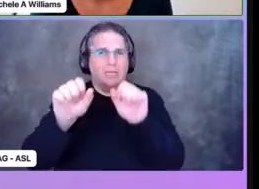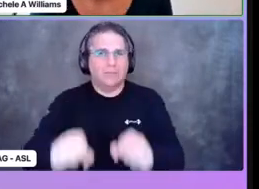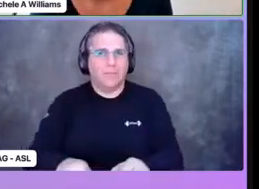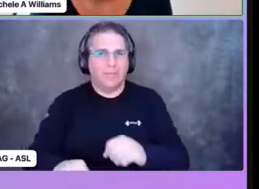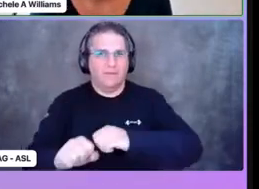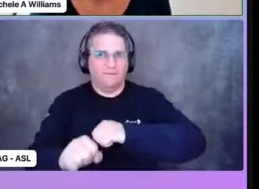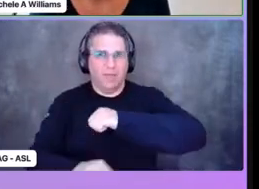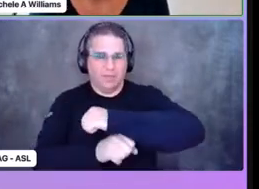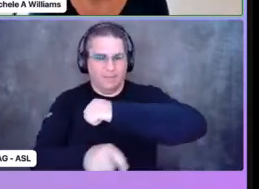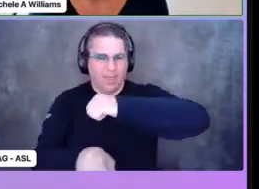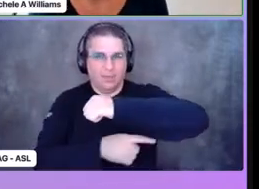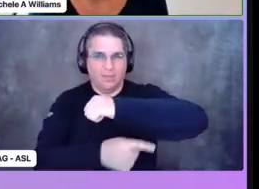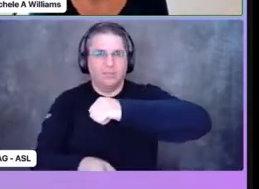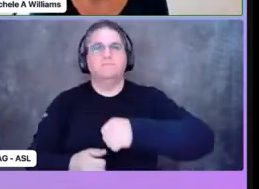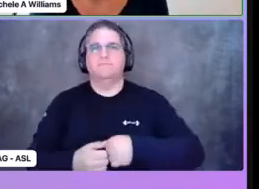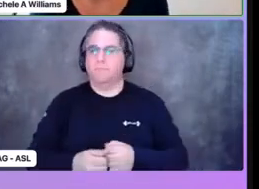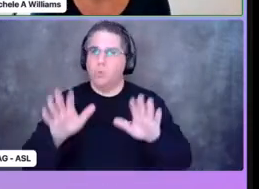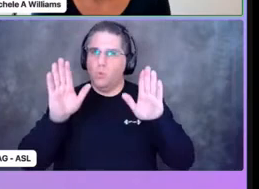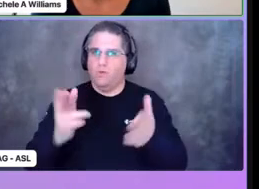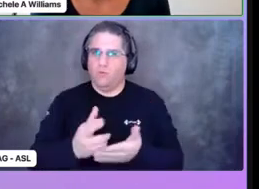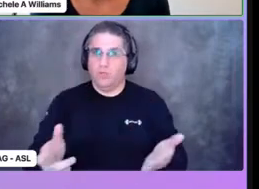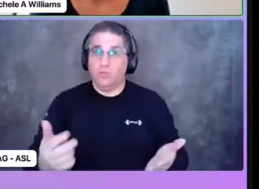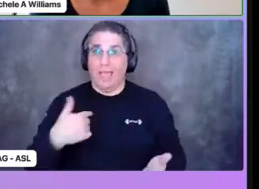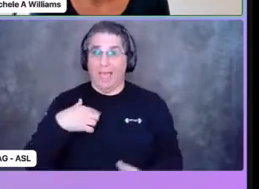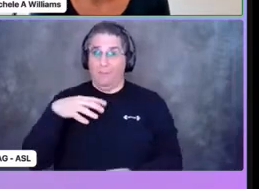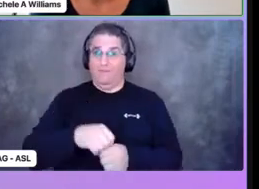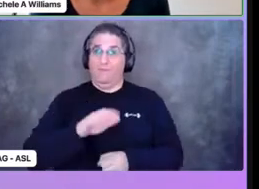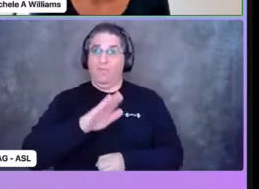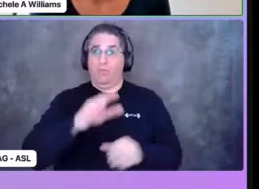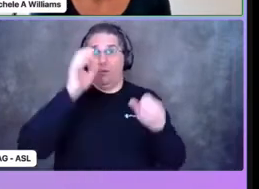facilitating research. The W3C WI accessibility